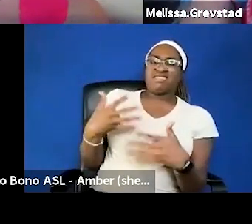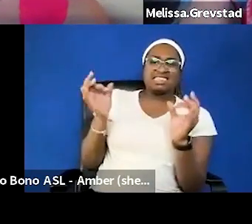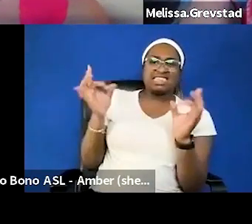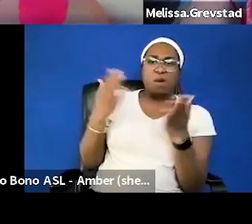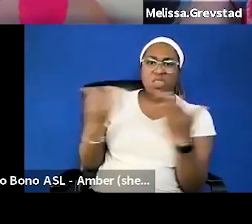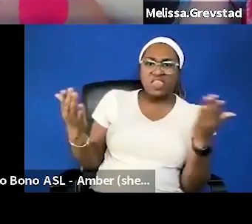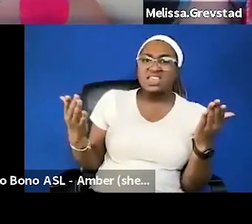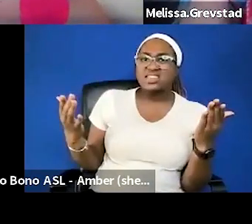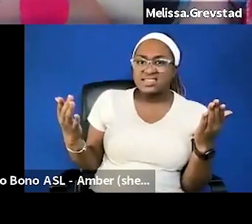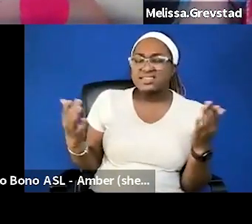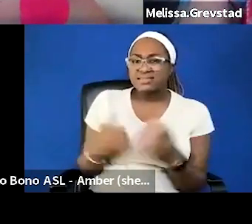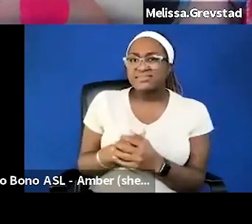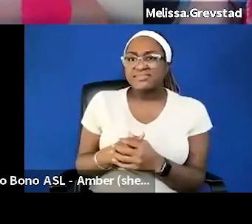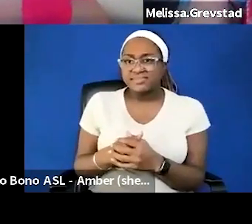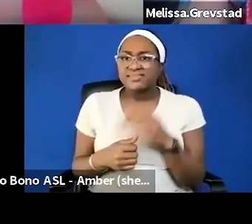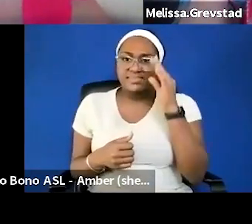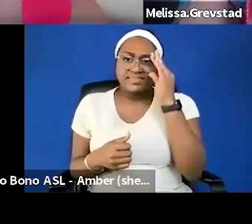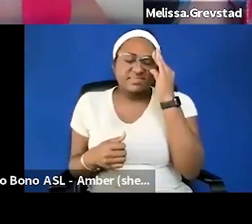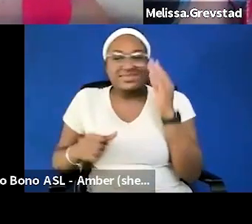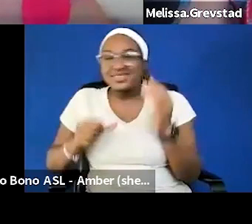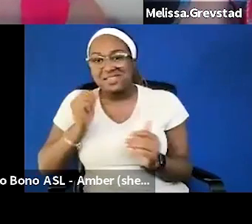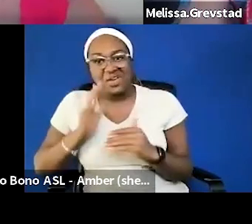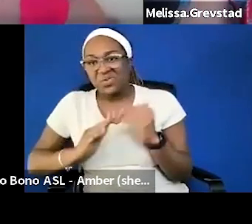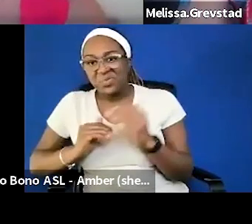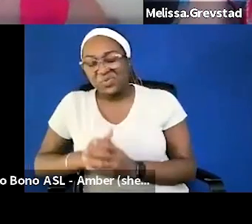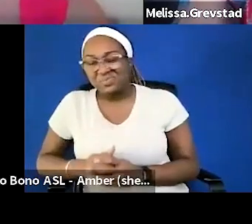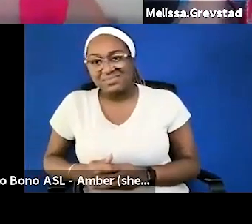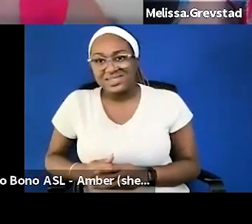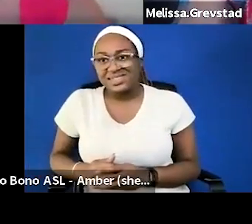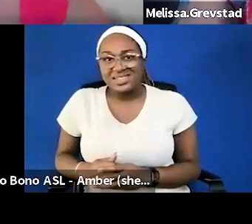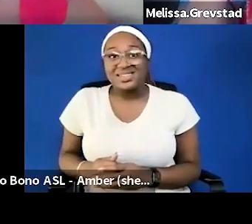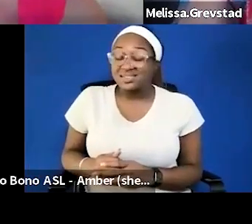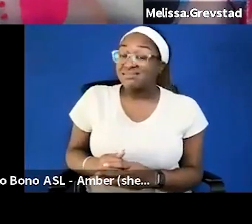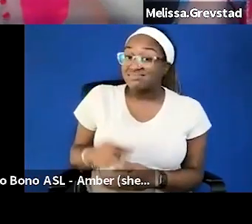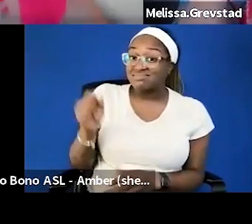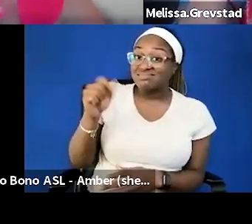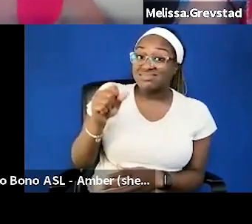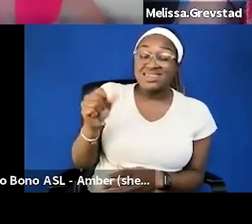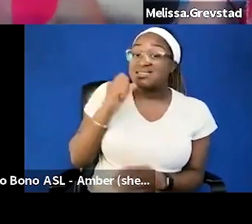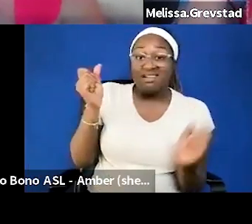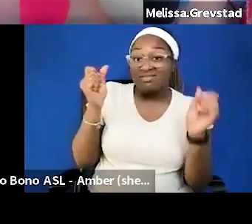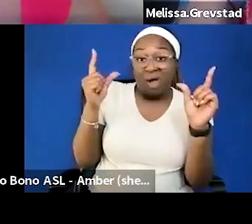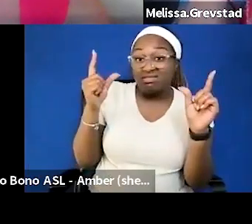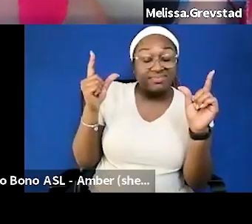And so it's comfortable. Yeah, it's really it doesn't surprise it really doesn't surprise me.